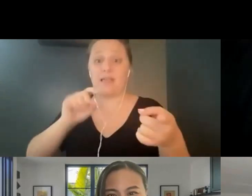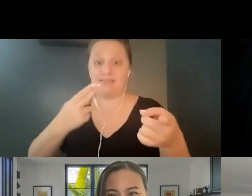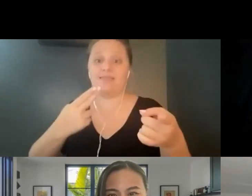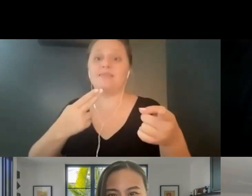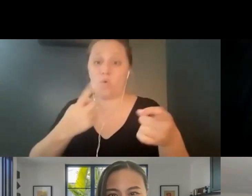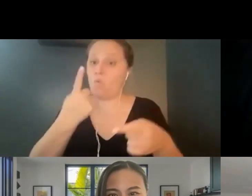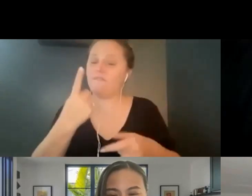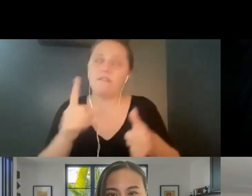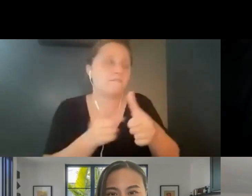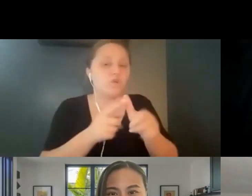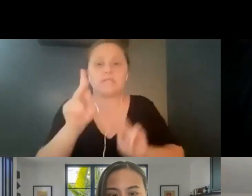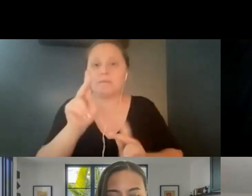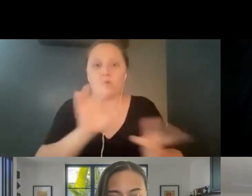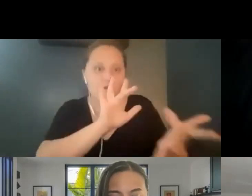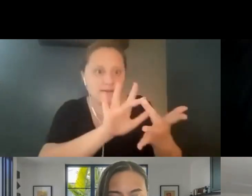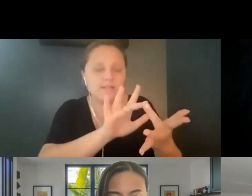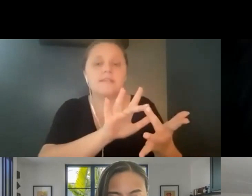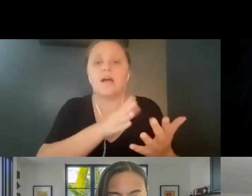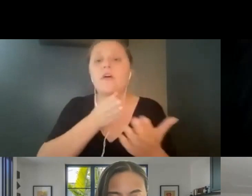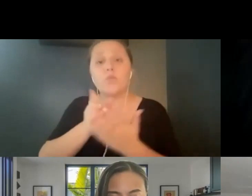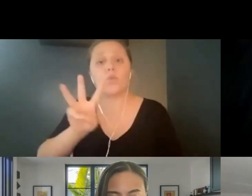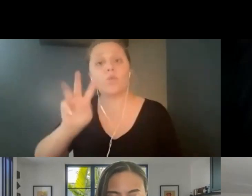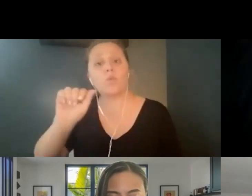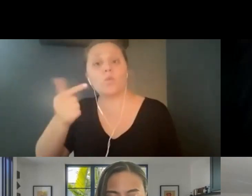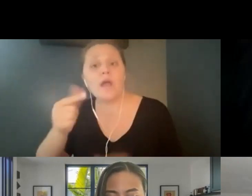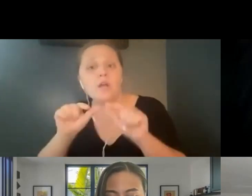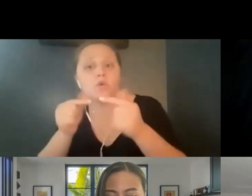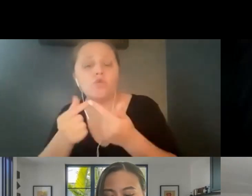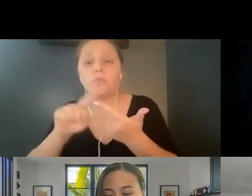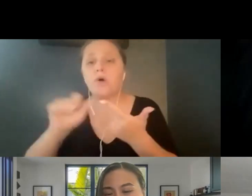and through the wag group and many other community partners we've been able to